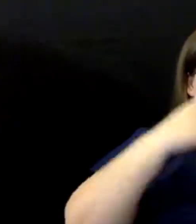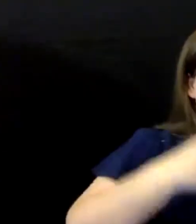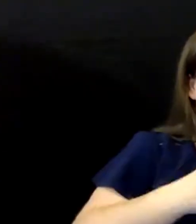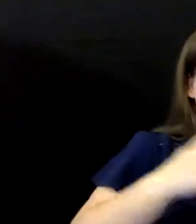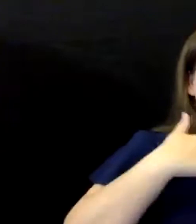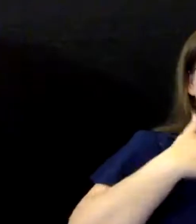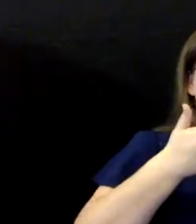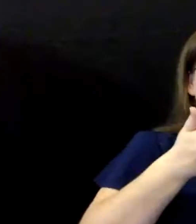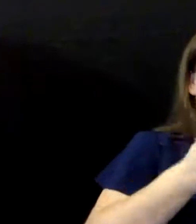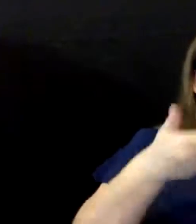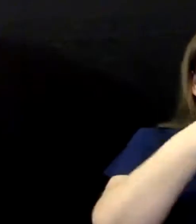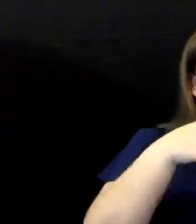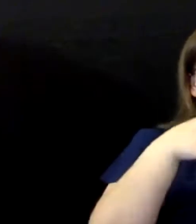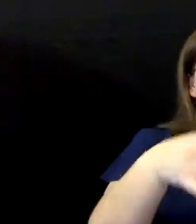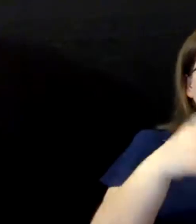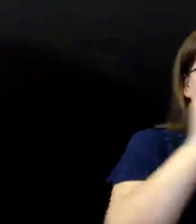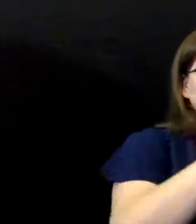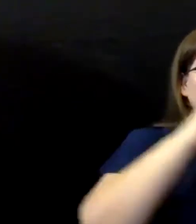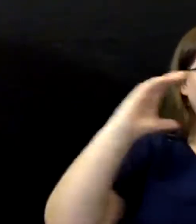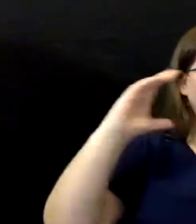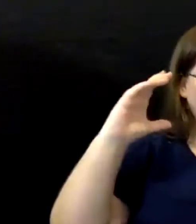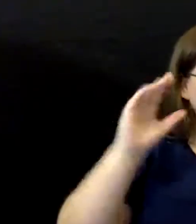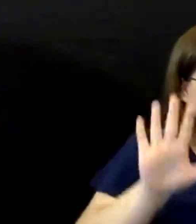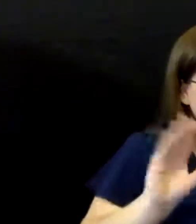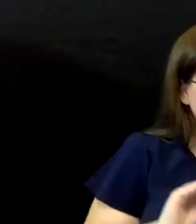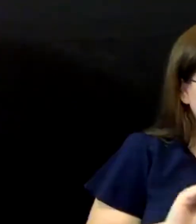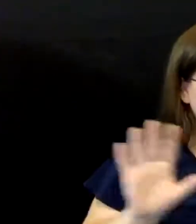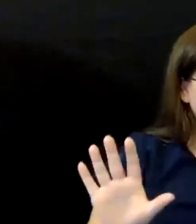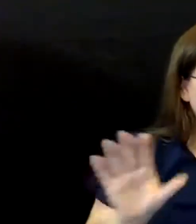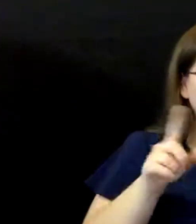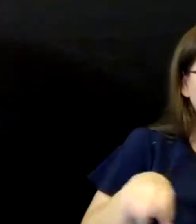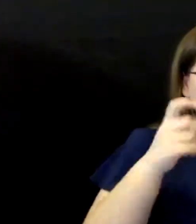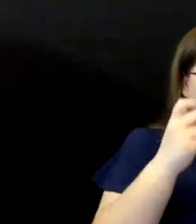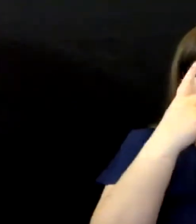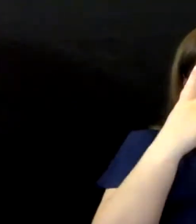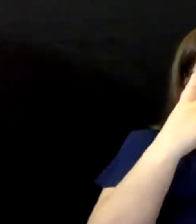for and what that looks like. I want to be clear so you know that I am very